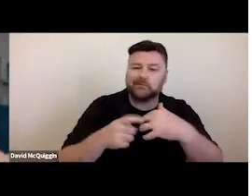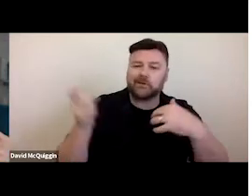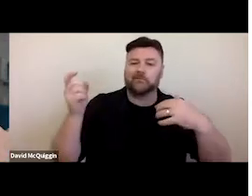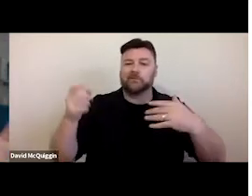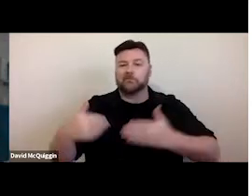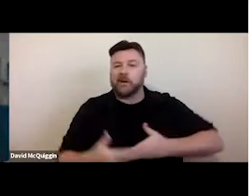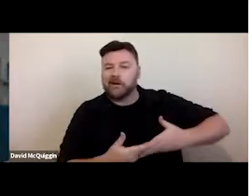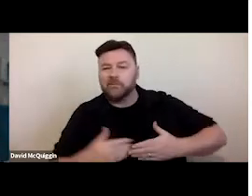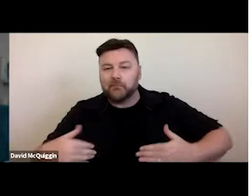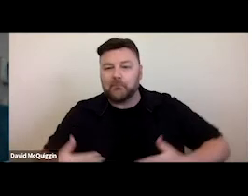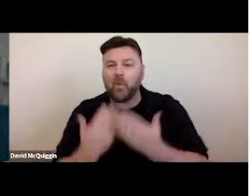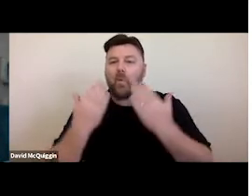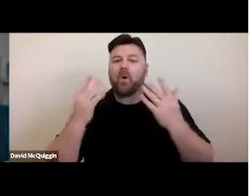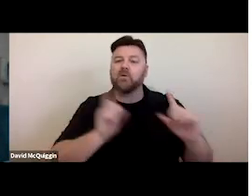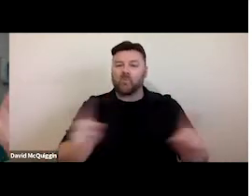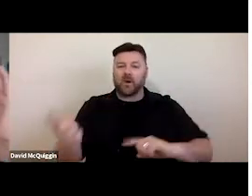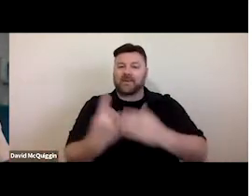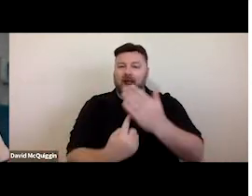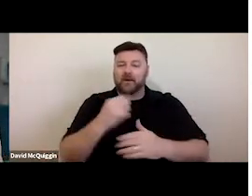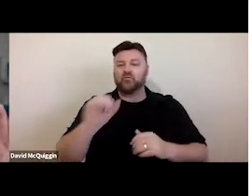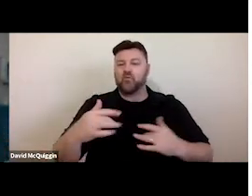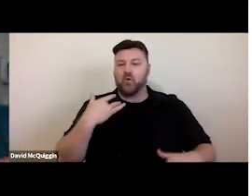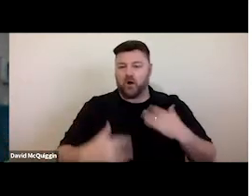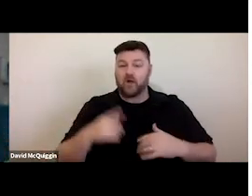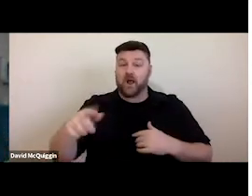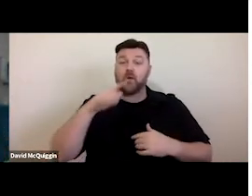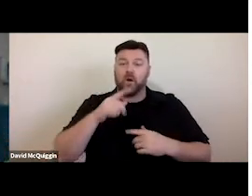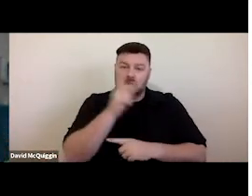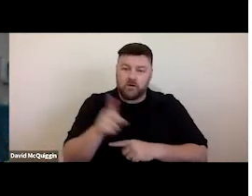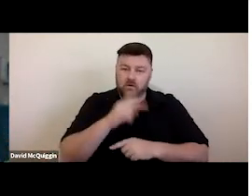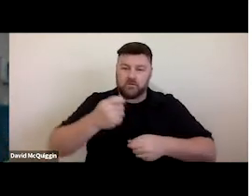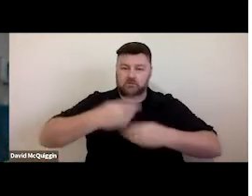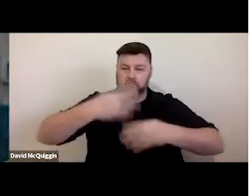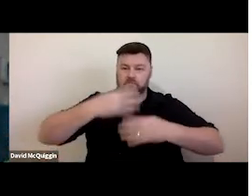your life, I will see more of it because the interaction or